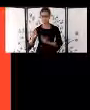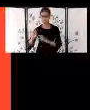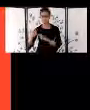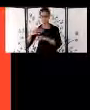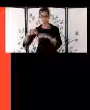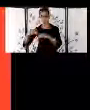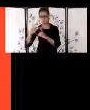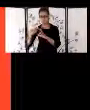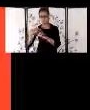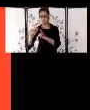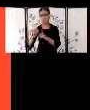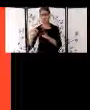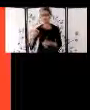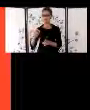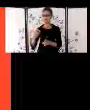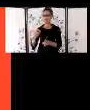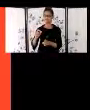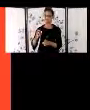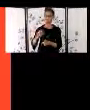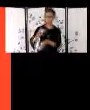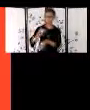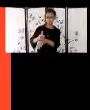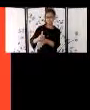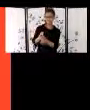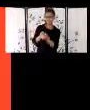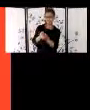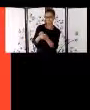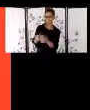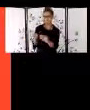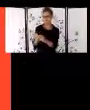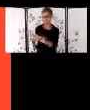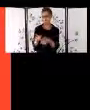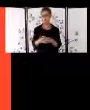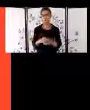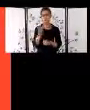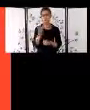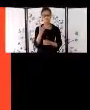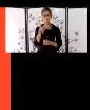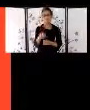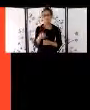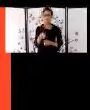in Calgary, applicants must be Calgary-based. So, if you are not based in Calgary, you’ll